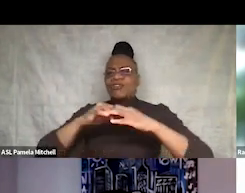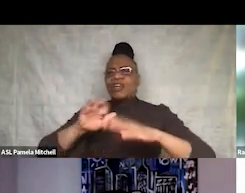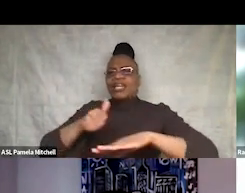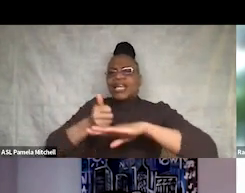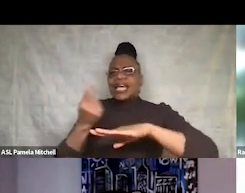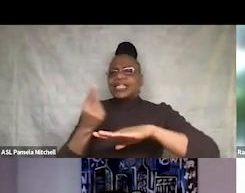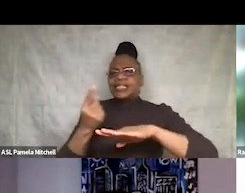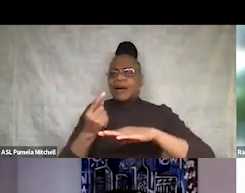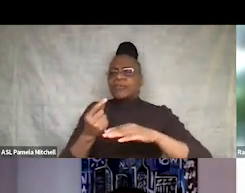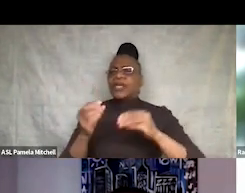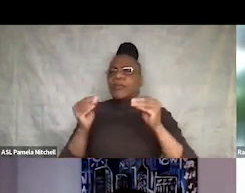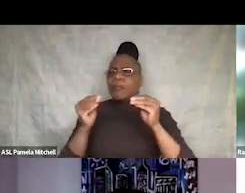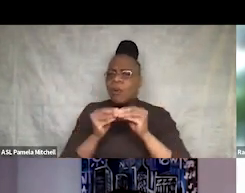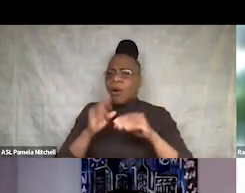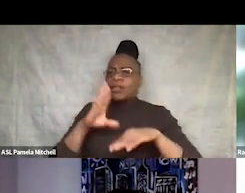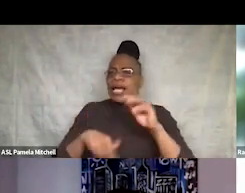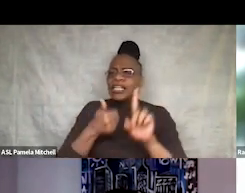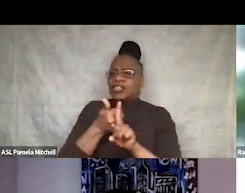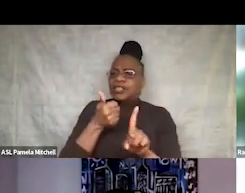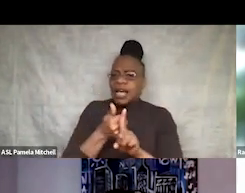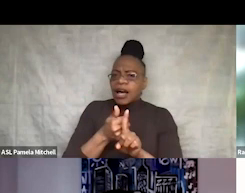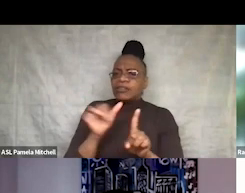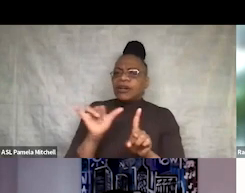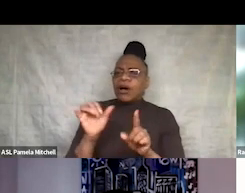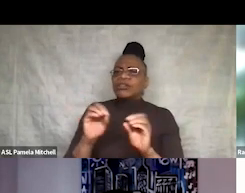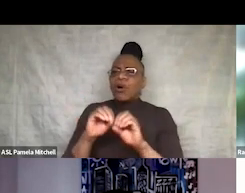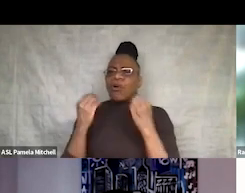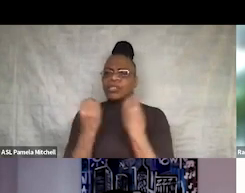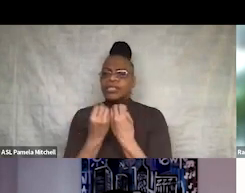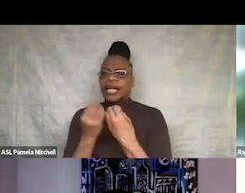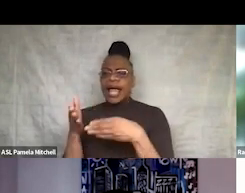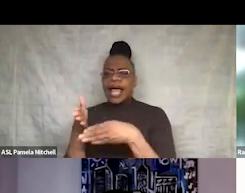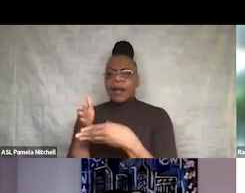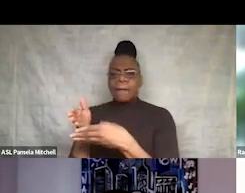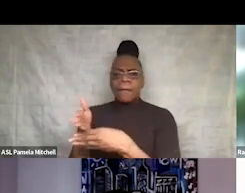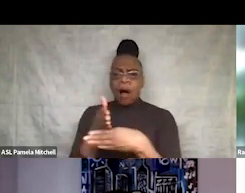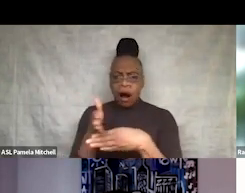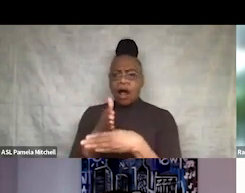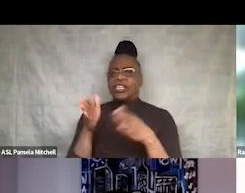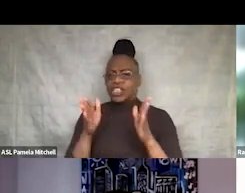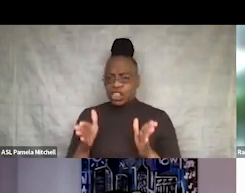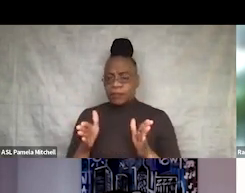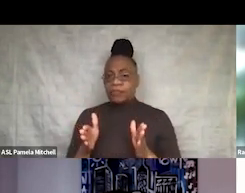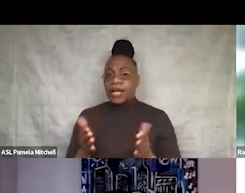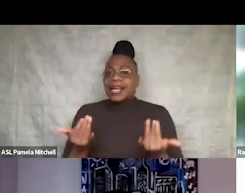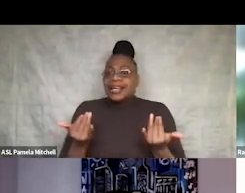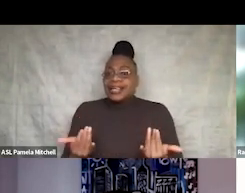your organization in partnership with lots of systems. So I would like to introduce Darrell,